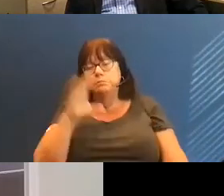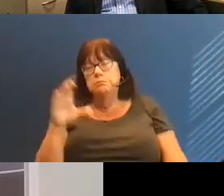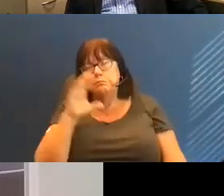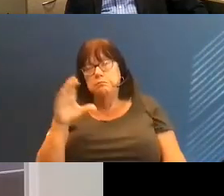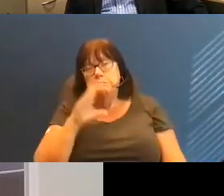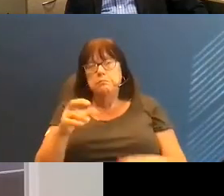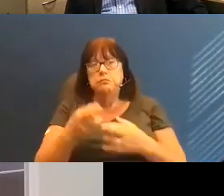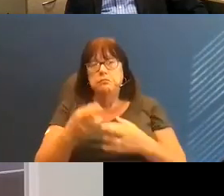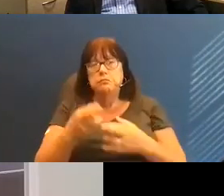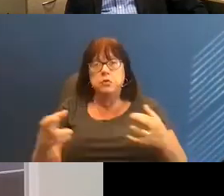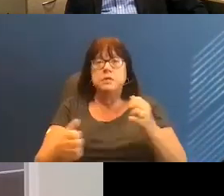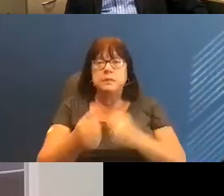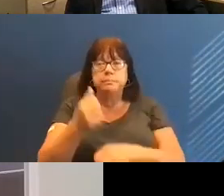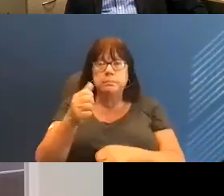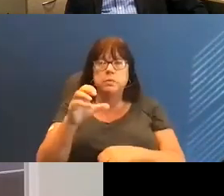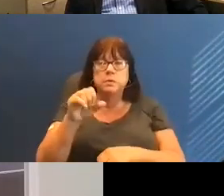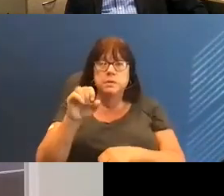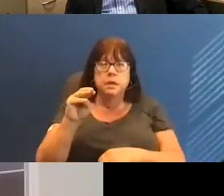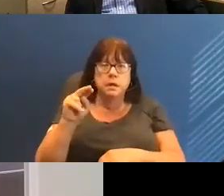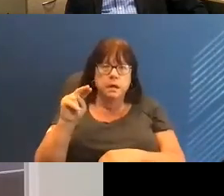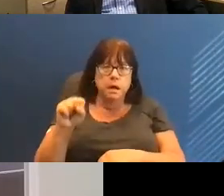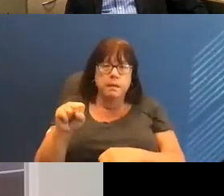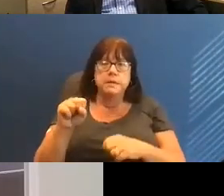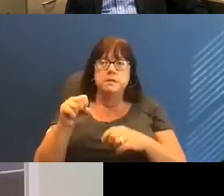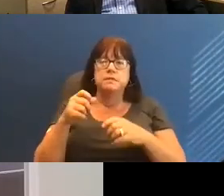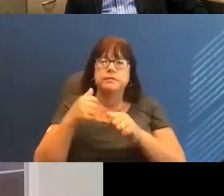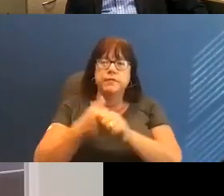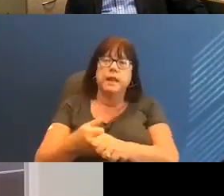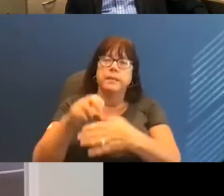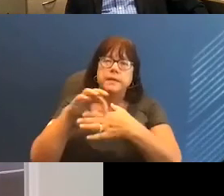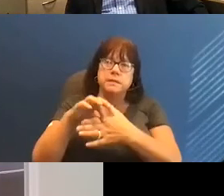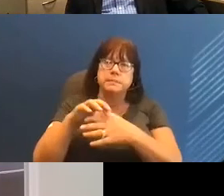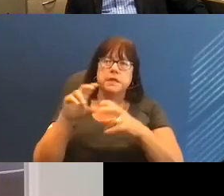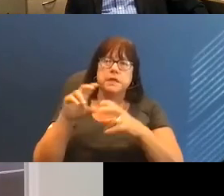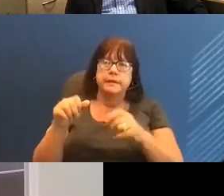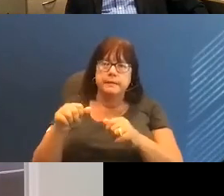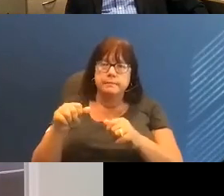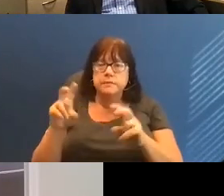commons by subject area and material types and you can also of course do keyword searches and then